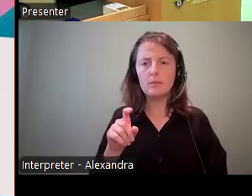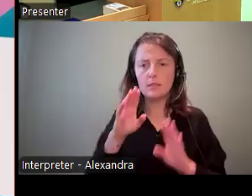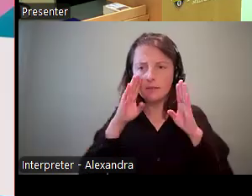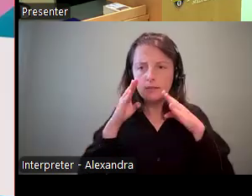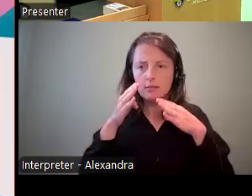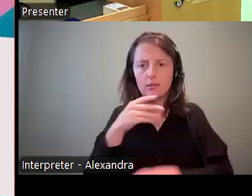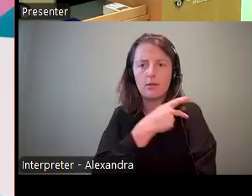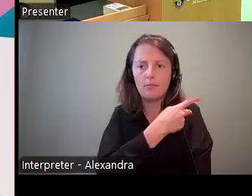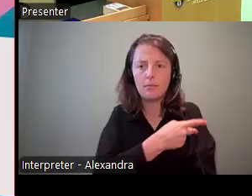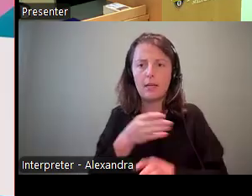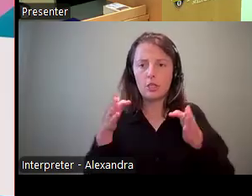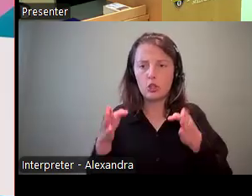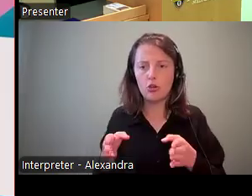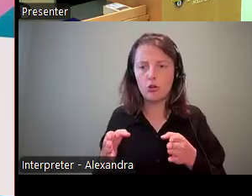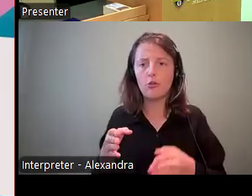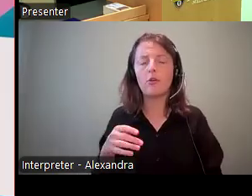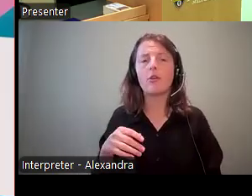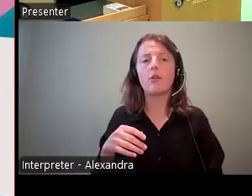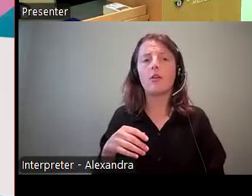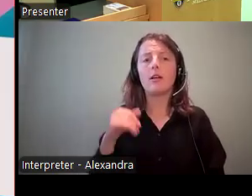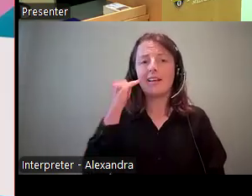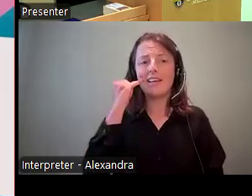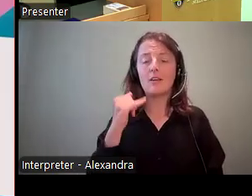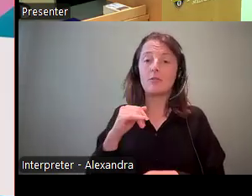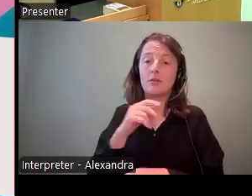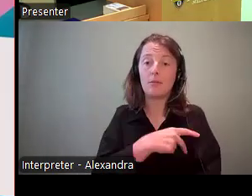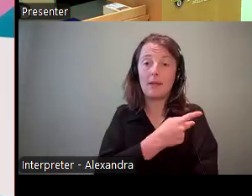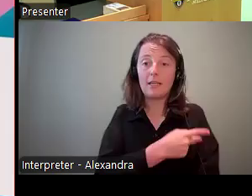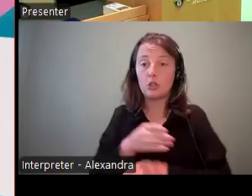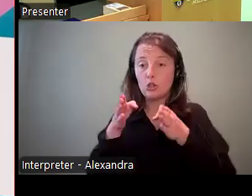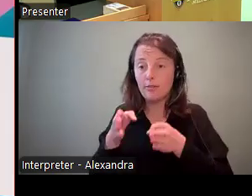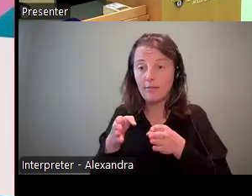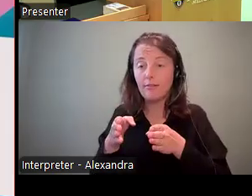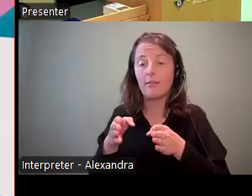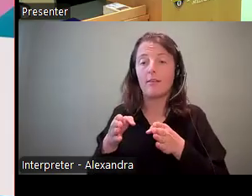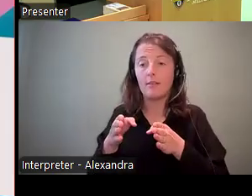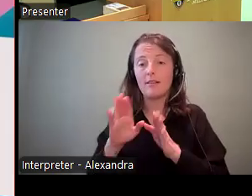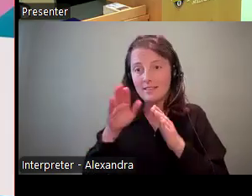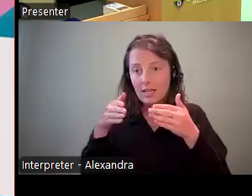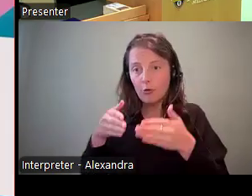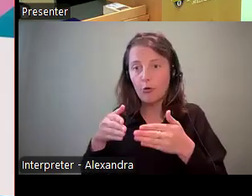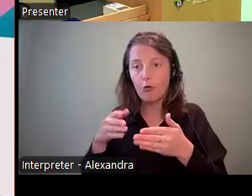being patient centered you need to you know get background information on the the client